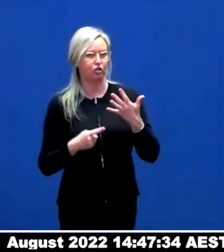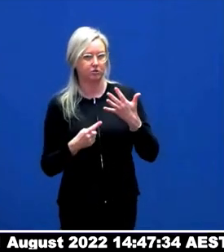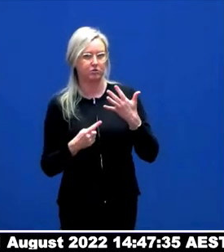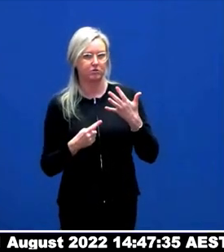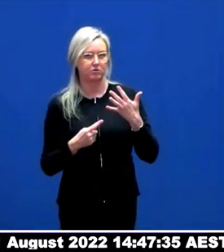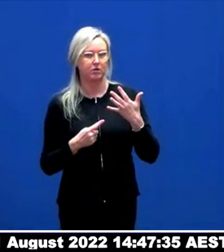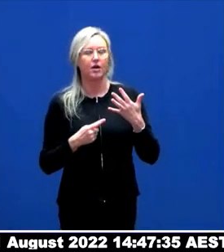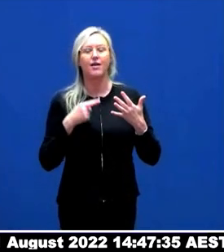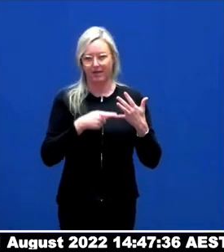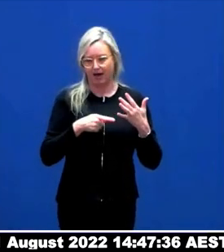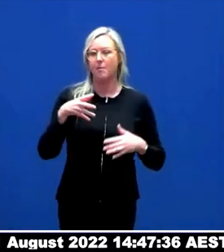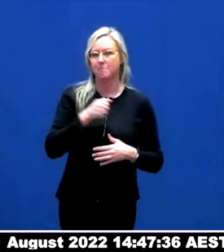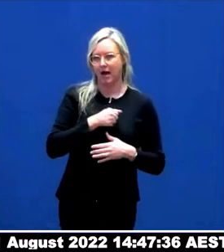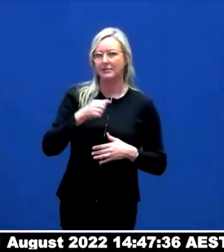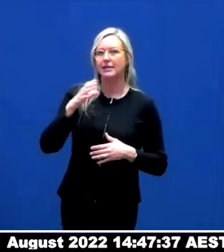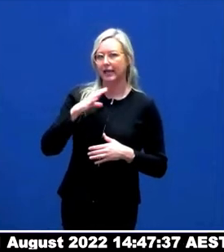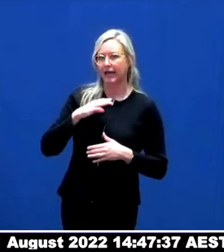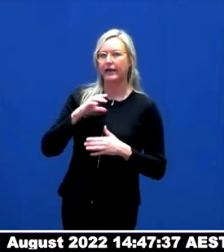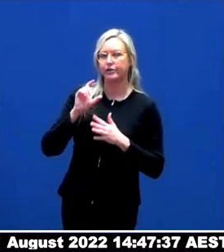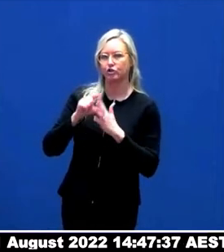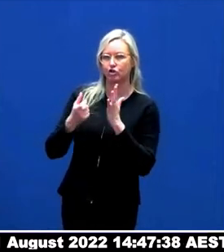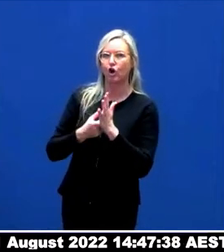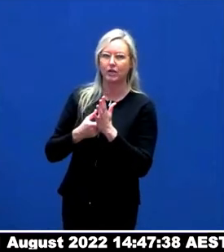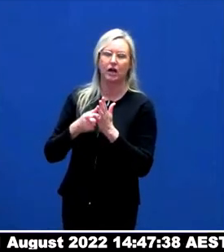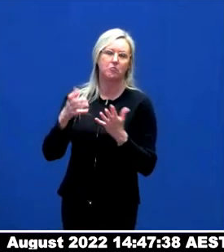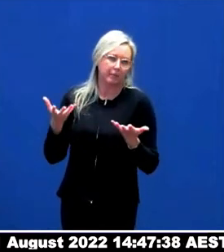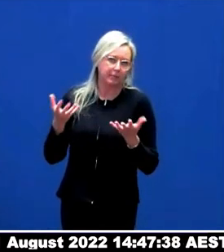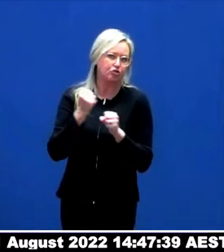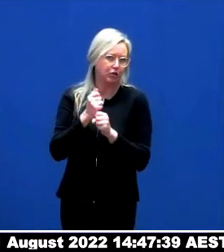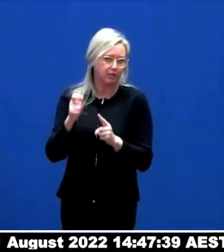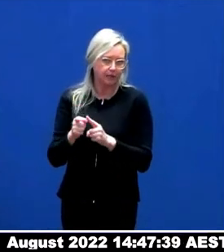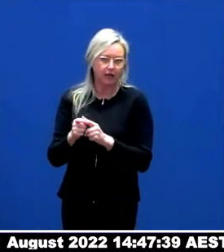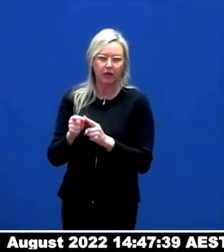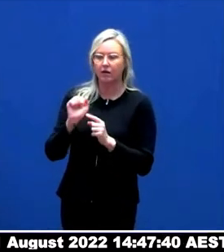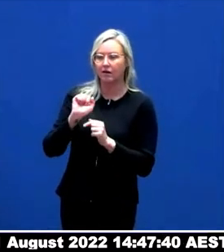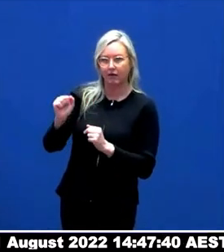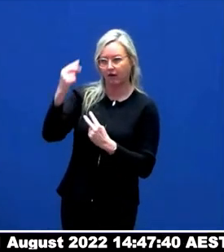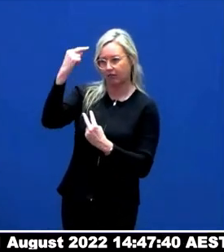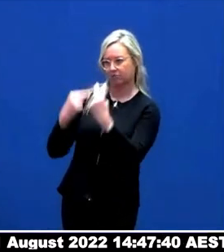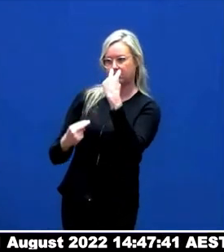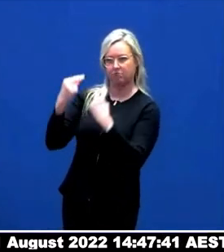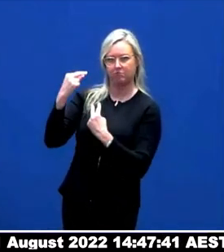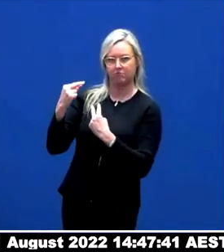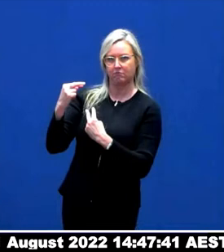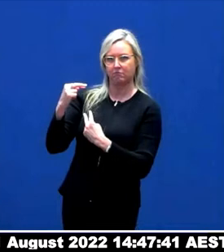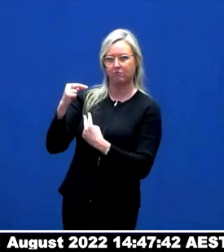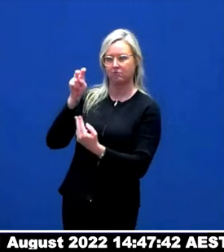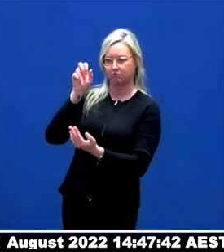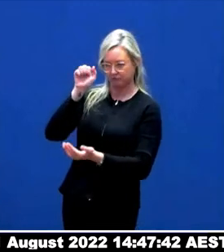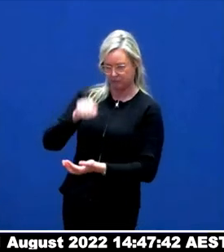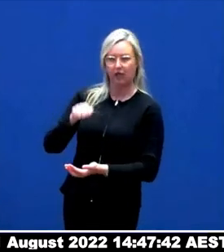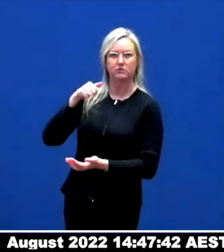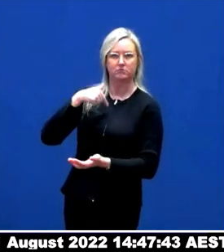practitioner is usually required, like a GP, because we - you know, access delegates in